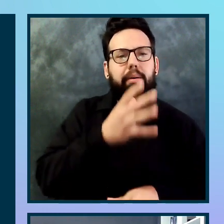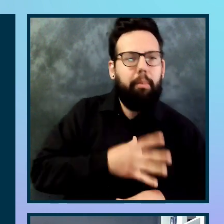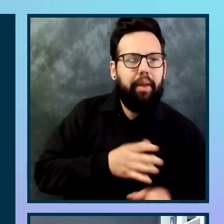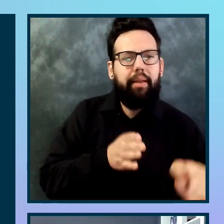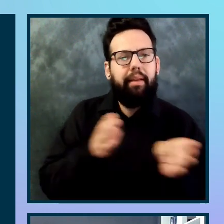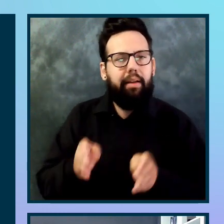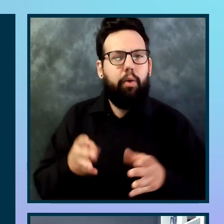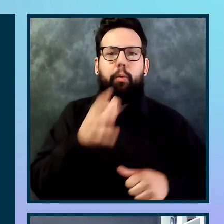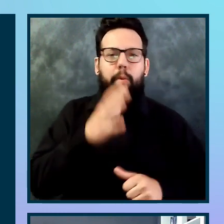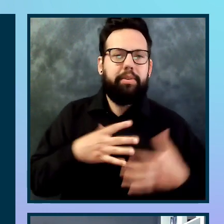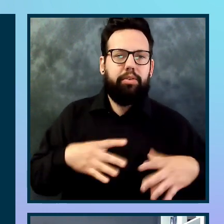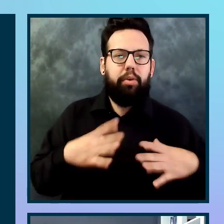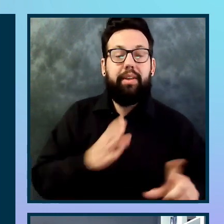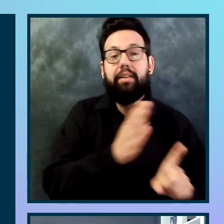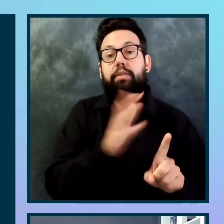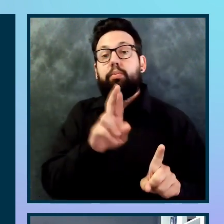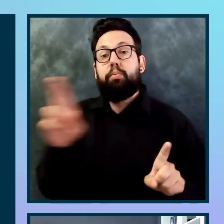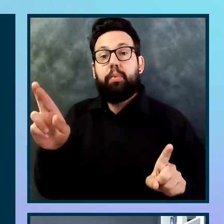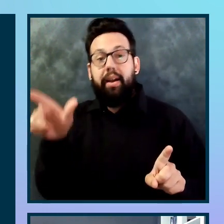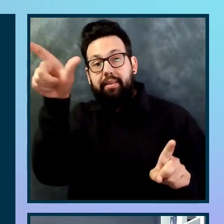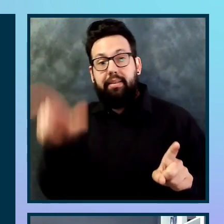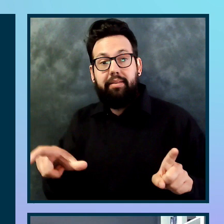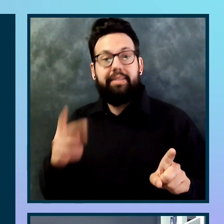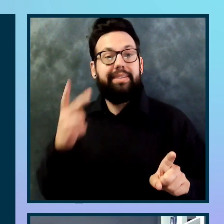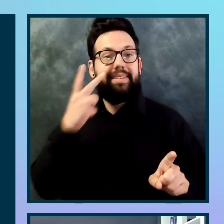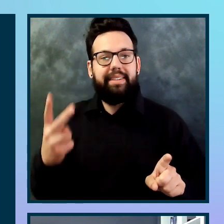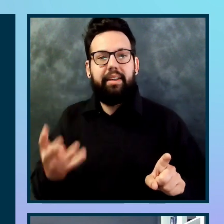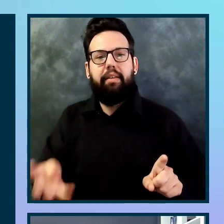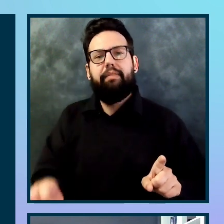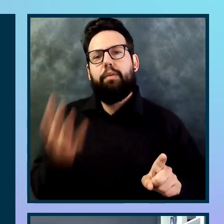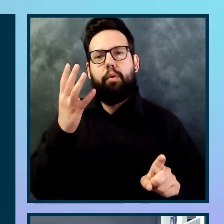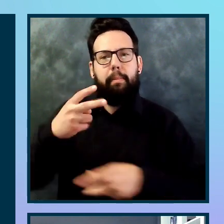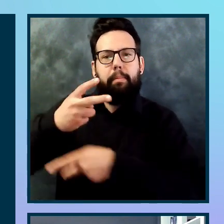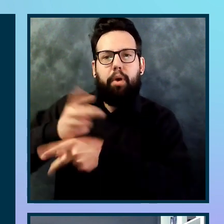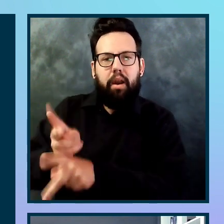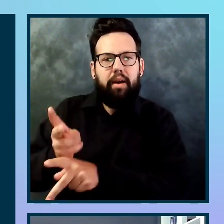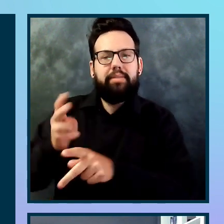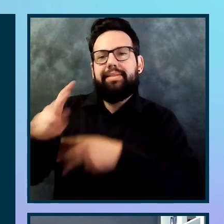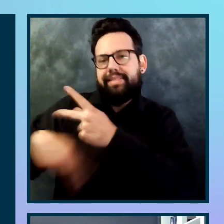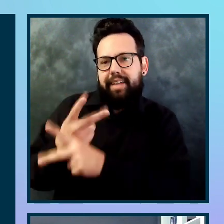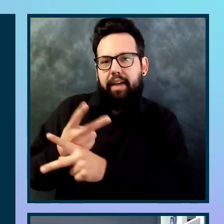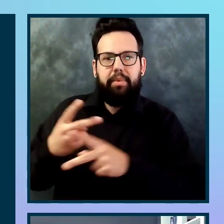with four products that are now recommending to the specific suggestion that you're searching.